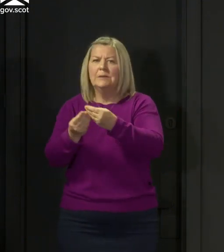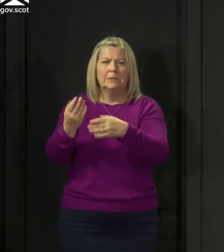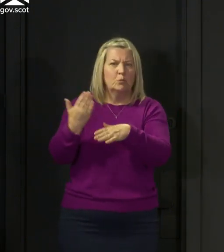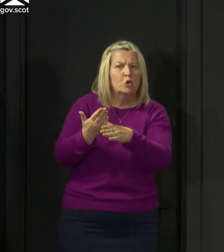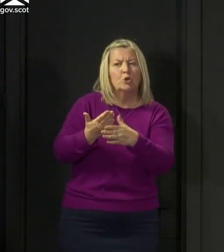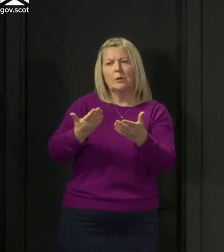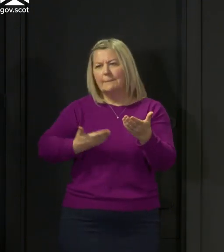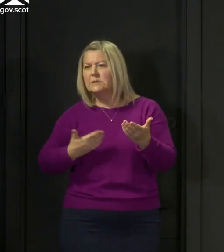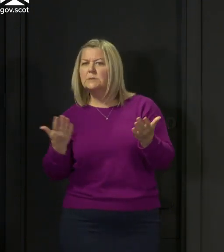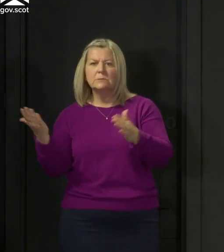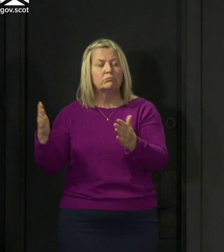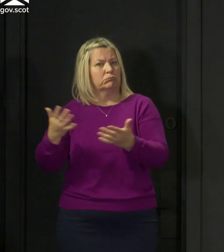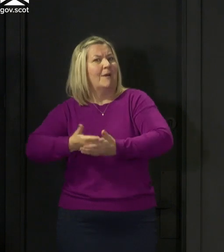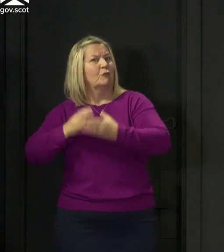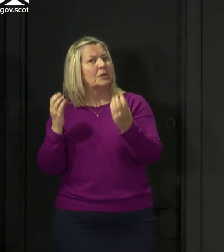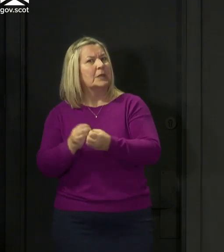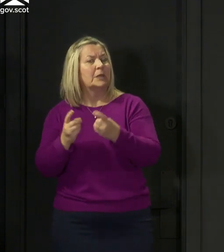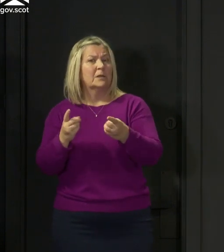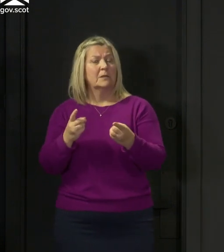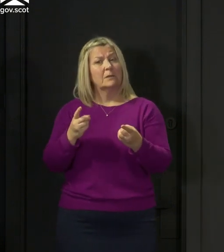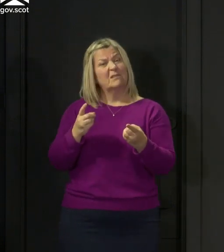we want the financial arrangements to be in place for as long as necessary, not just in